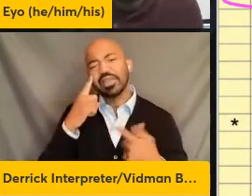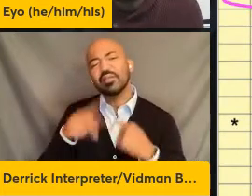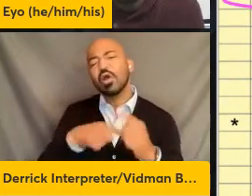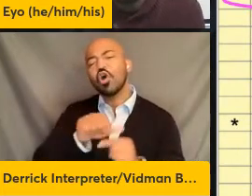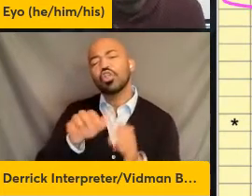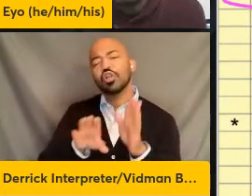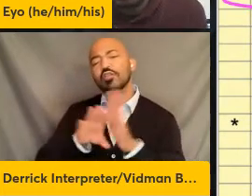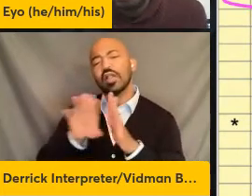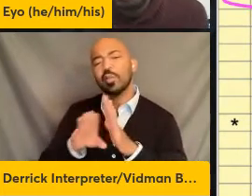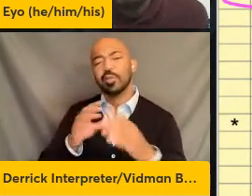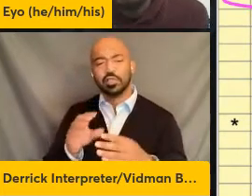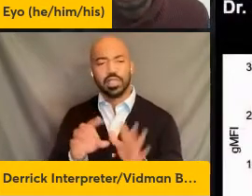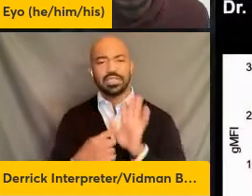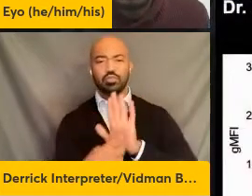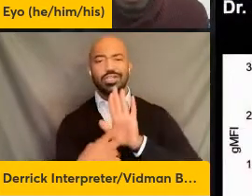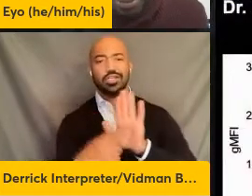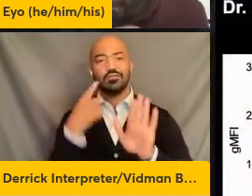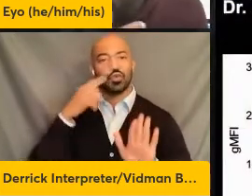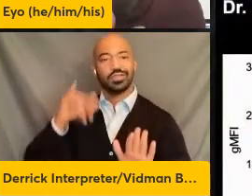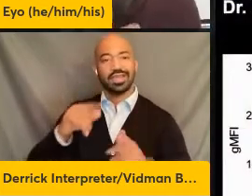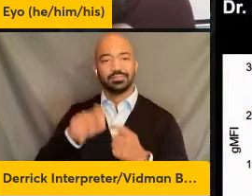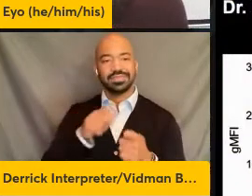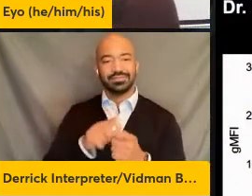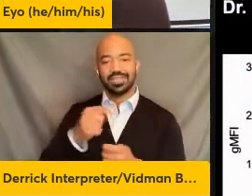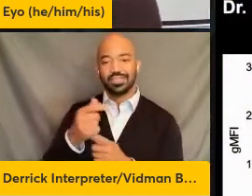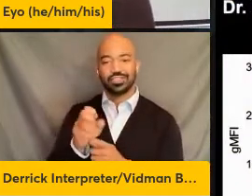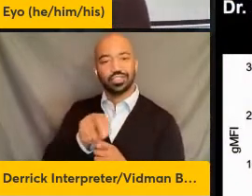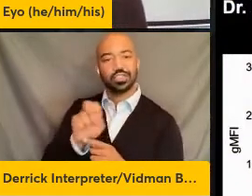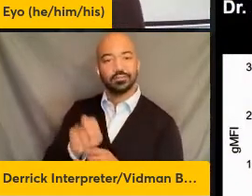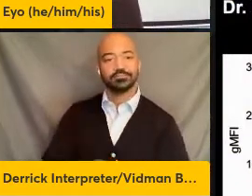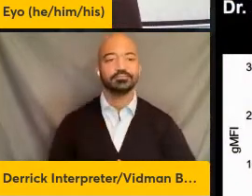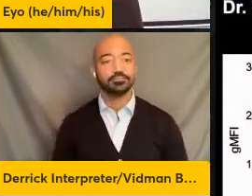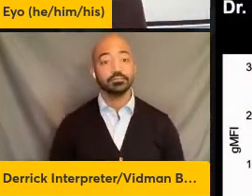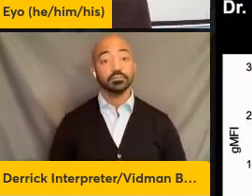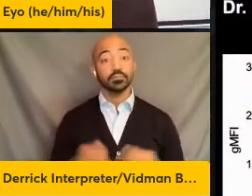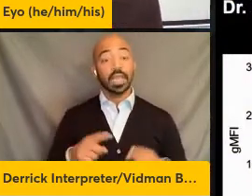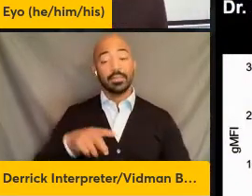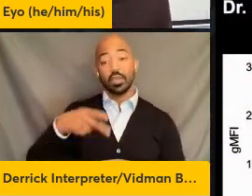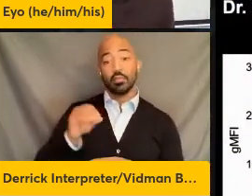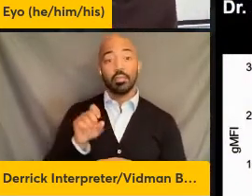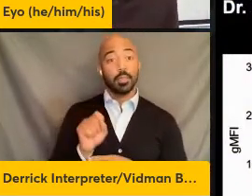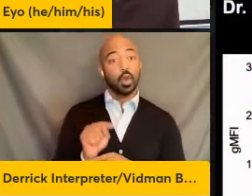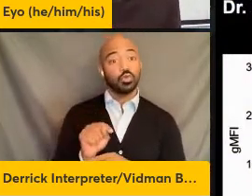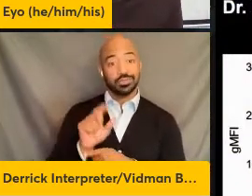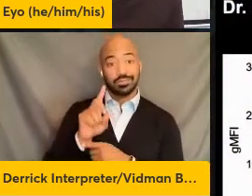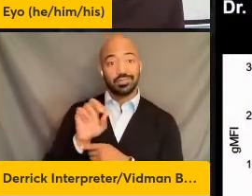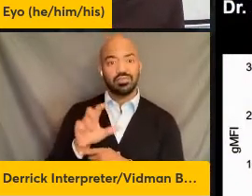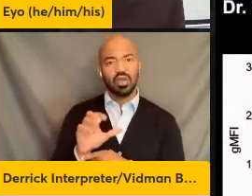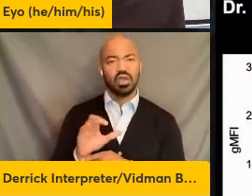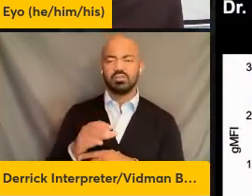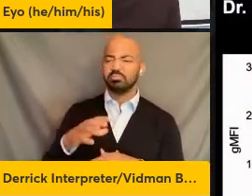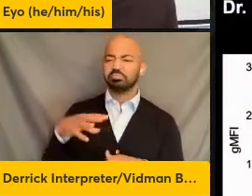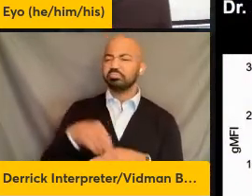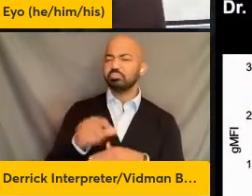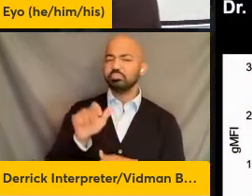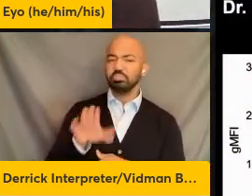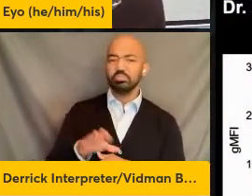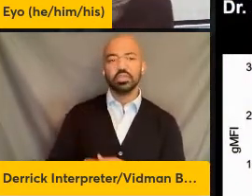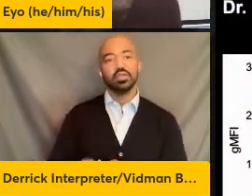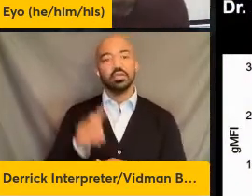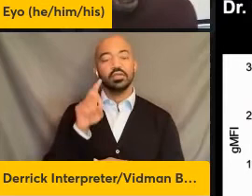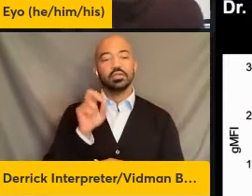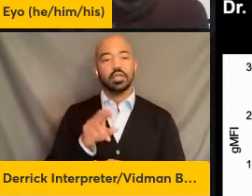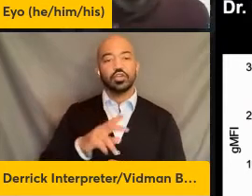of this gene. So this was done by a postdoc, that's now in the lab about a year now, Dr. Kennedy Kolja, comes to us having been